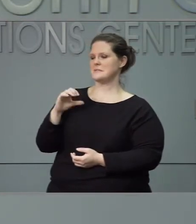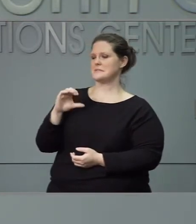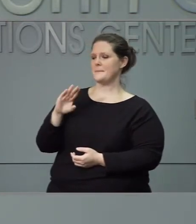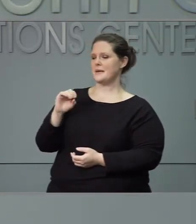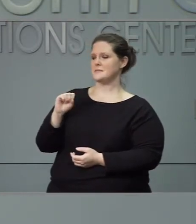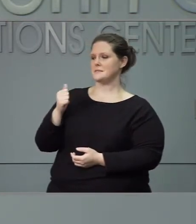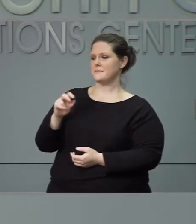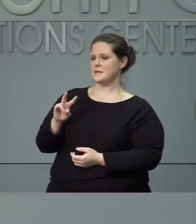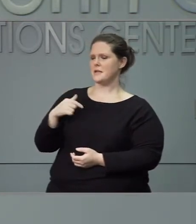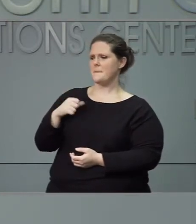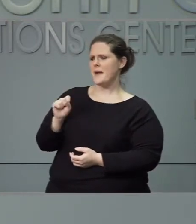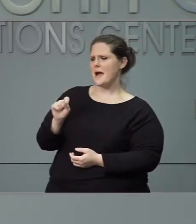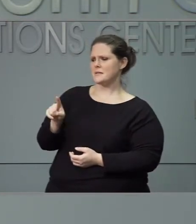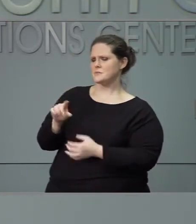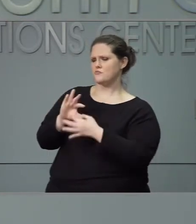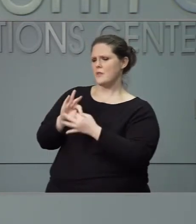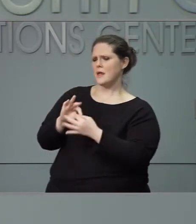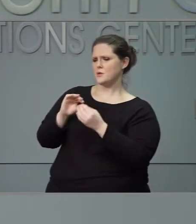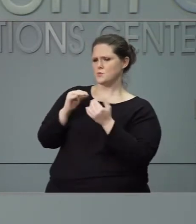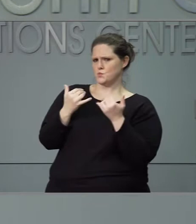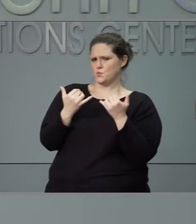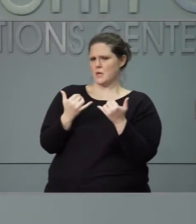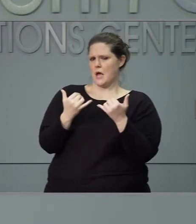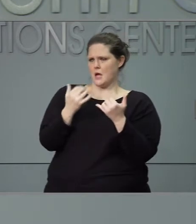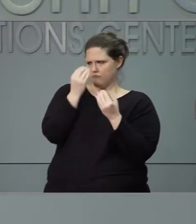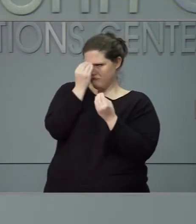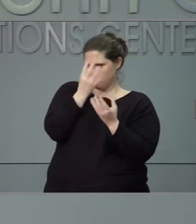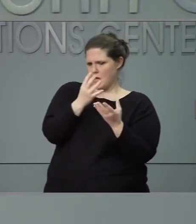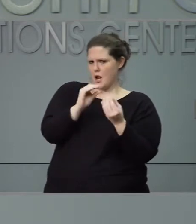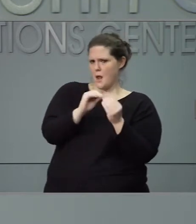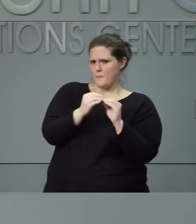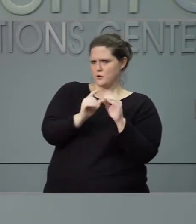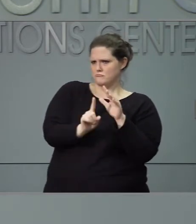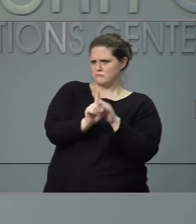NO HAY PANDEMIA, UNO TERMINA TENIENDO MÁS PERSONAS AFECTADAS,